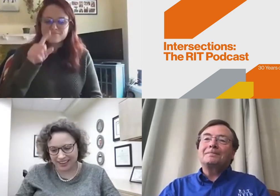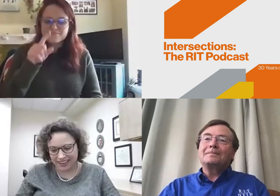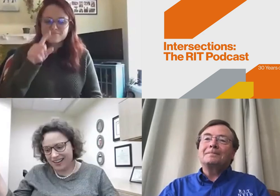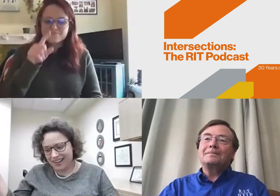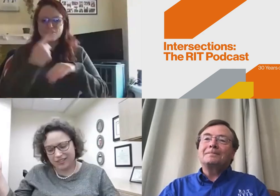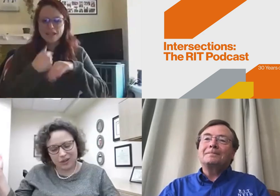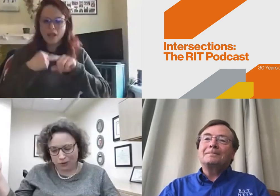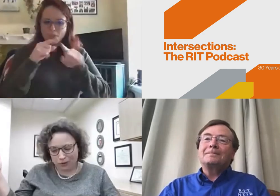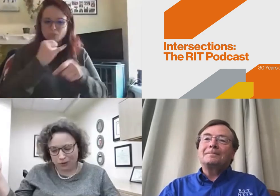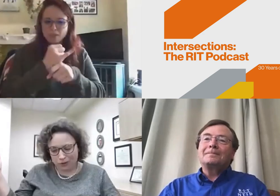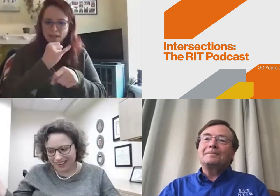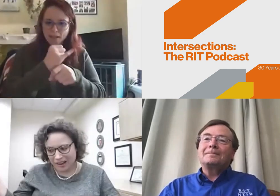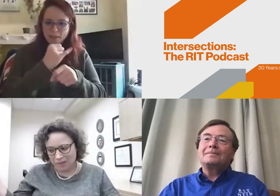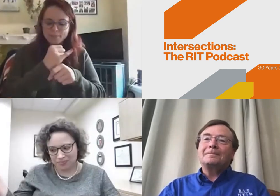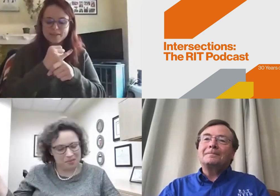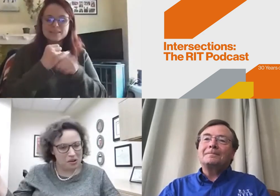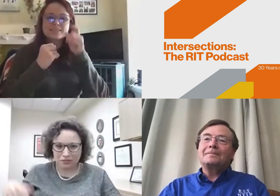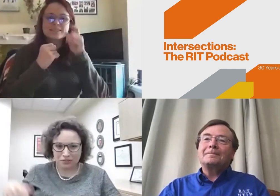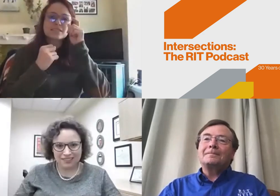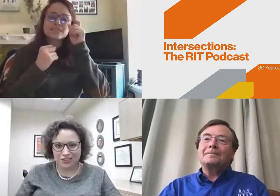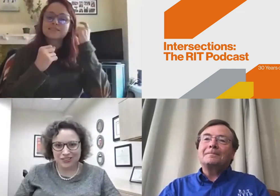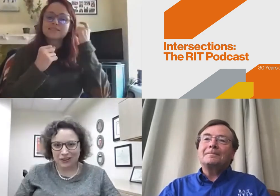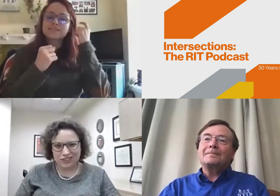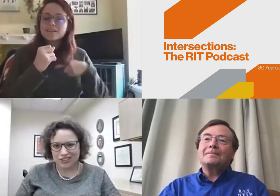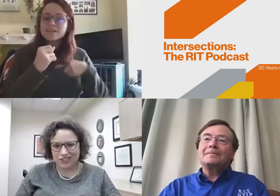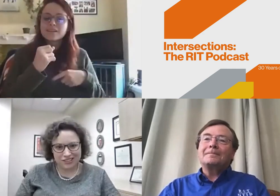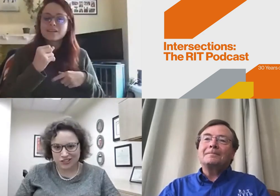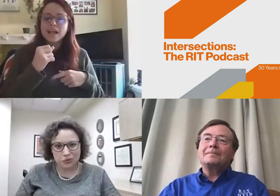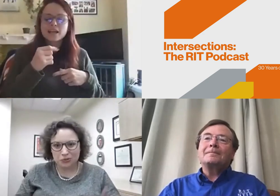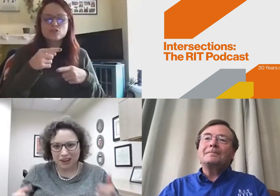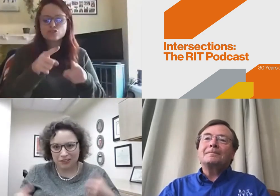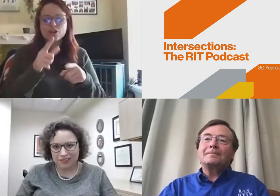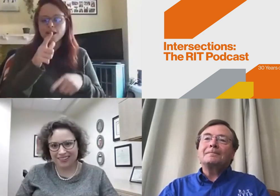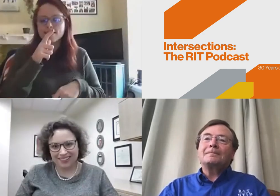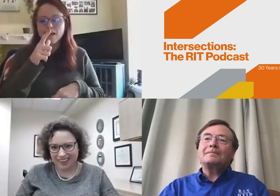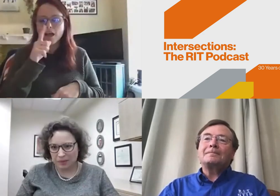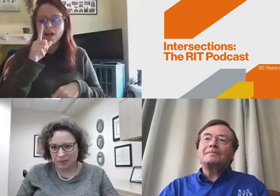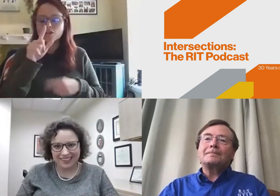a break over the lunch hour just to scoot around campus and see some folks.